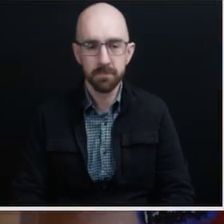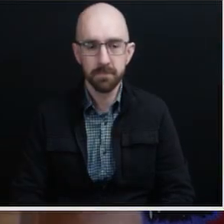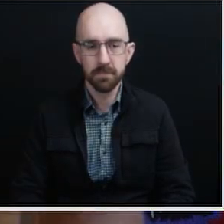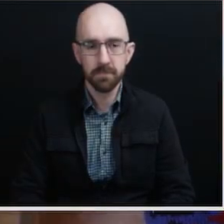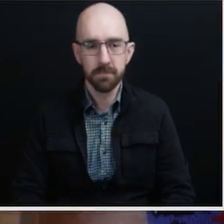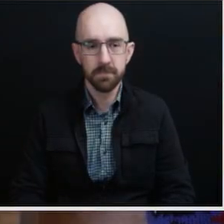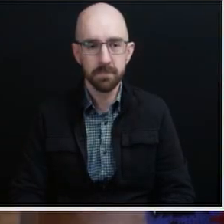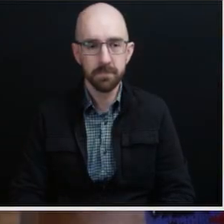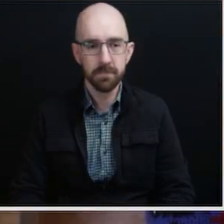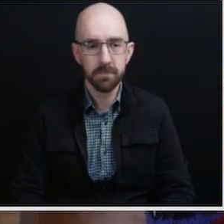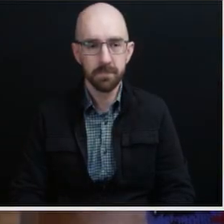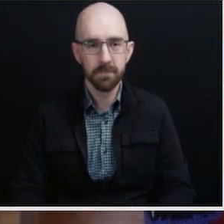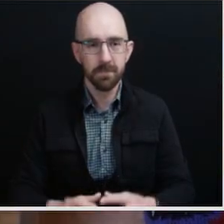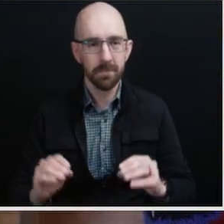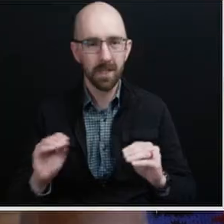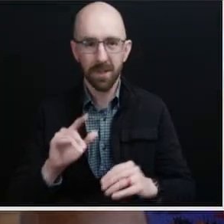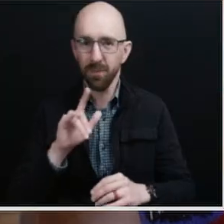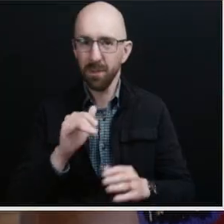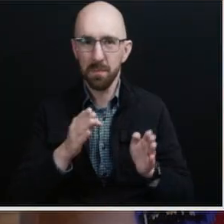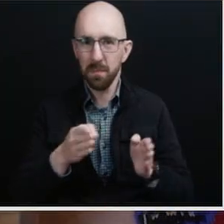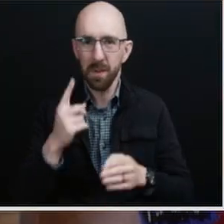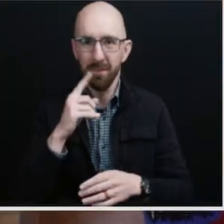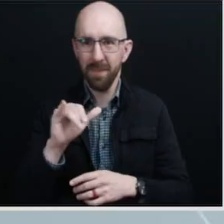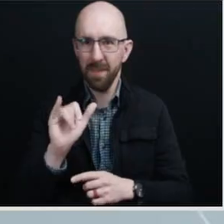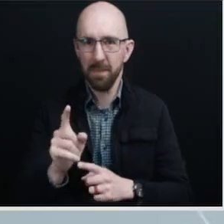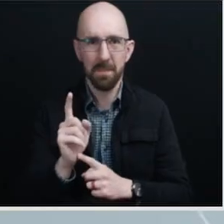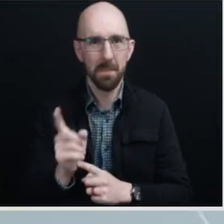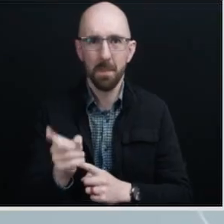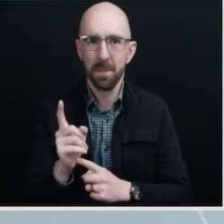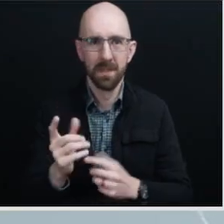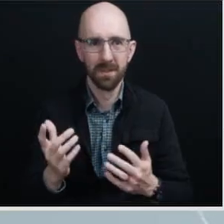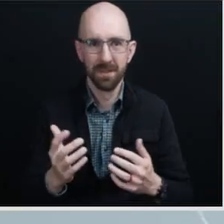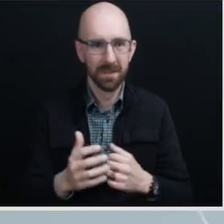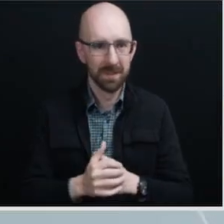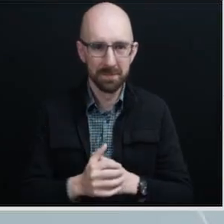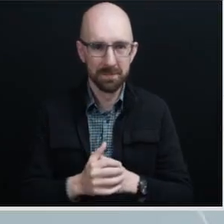Nothing really prepares you for that moment.